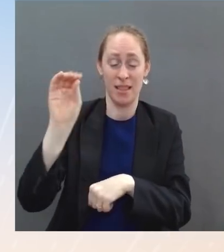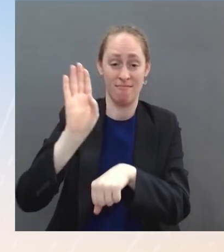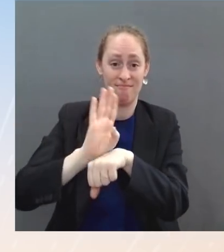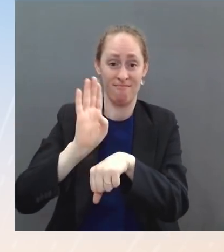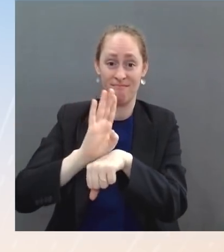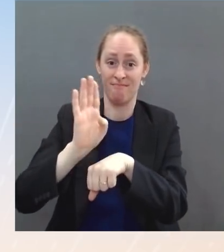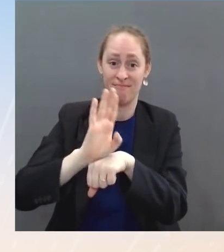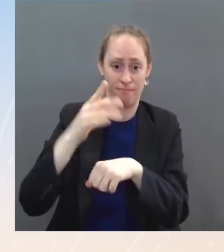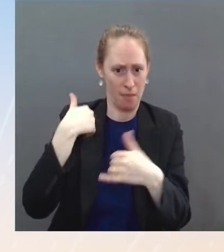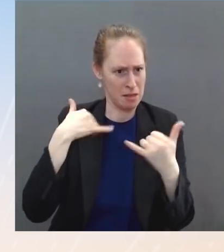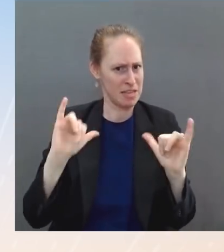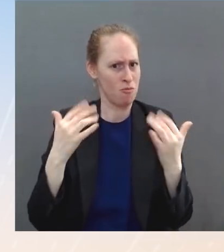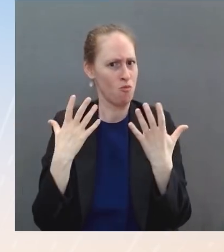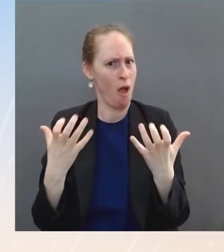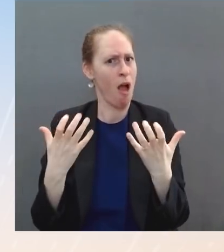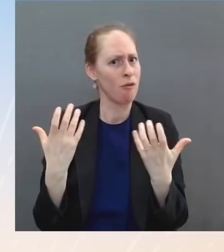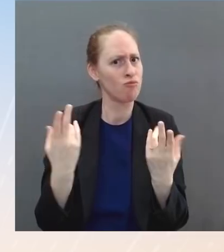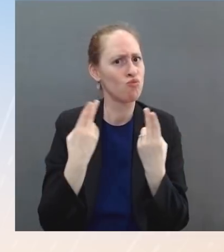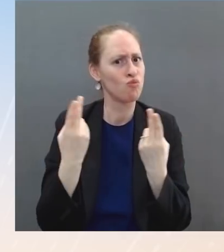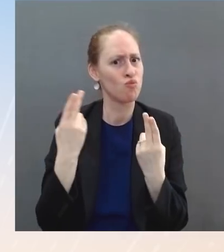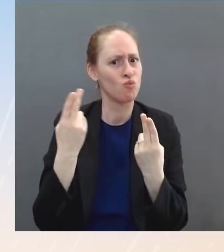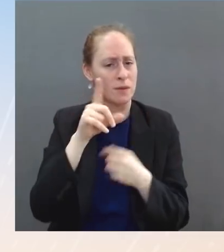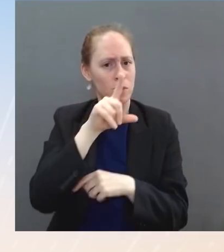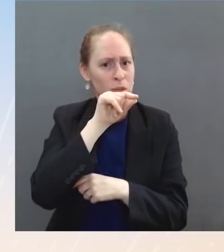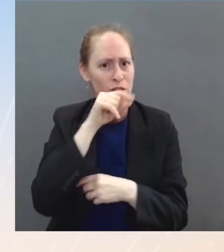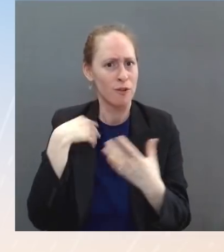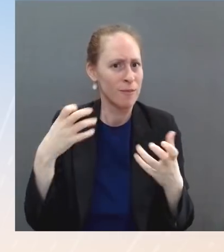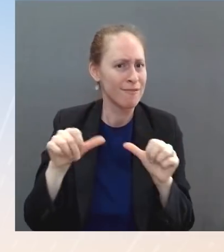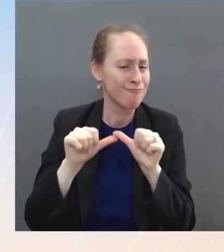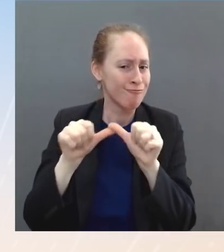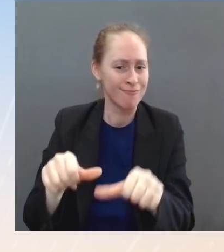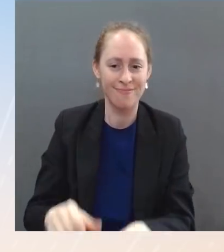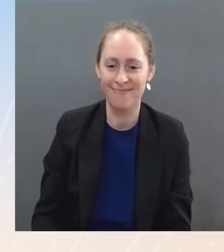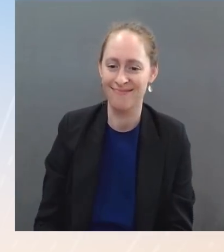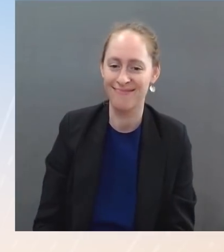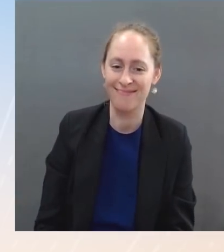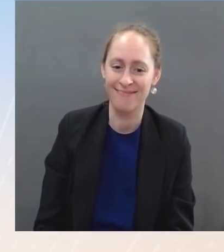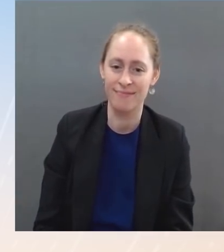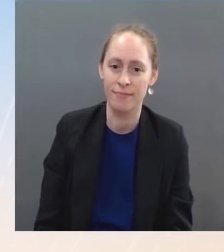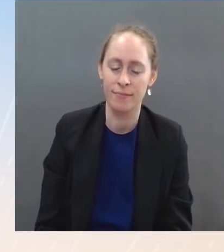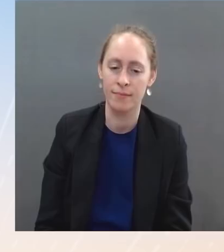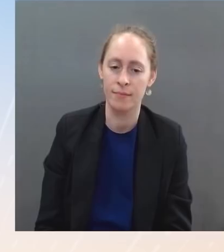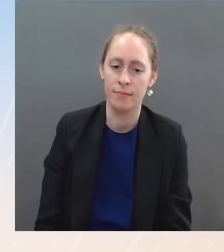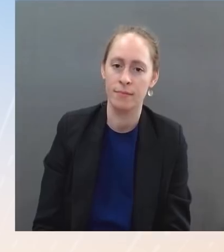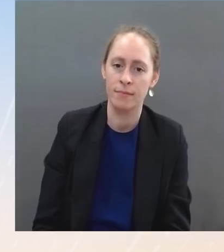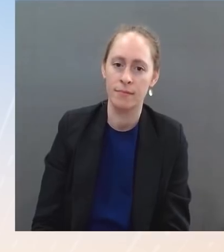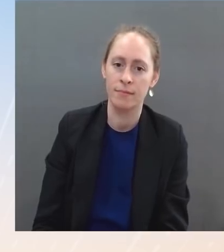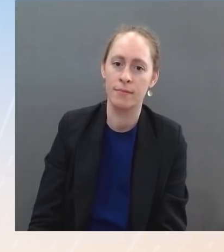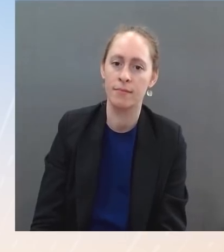I was wondering if you could elaborate a little bit more on President Biden and former President Obama and their relationship